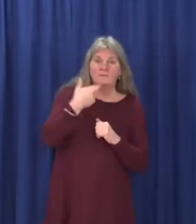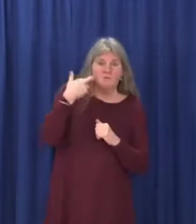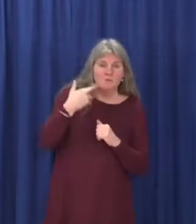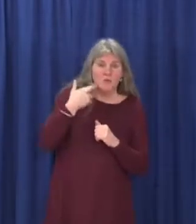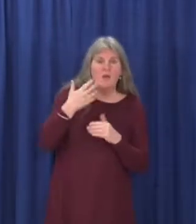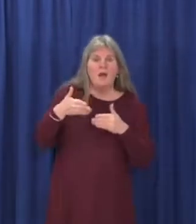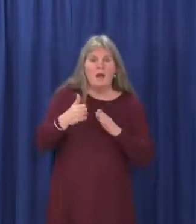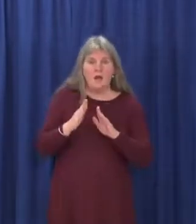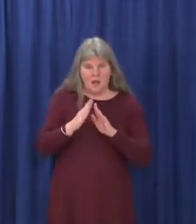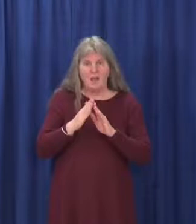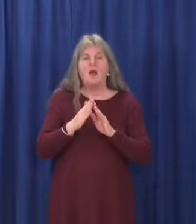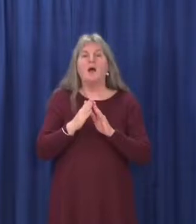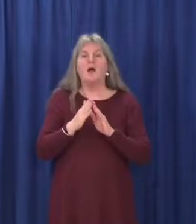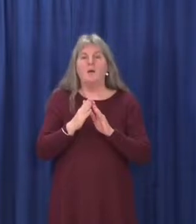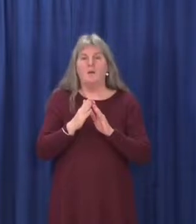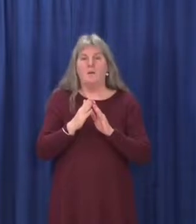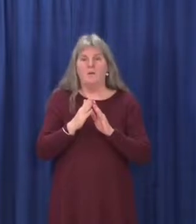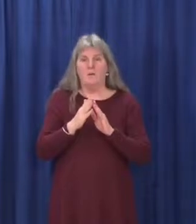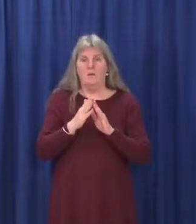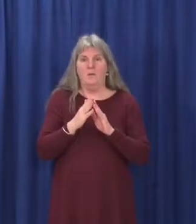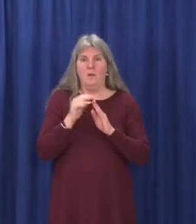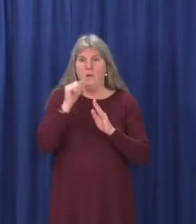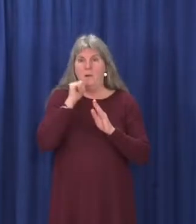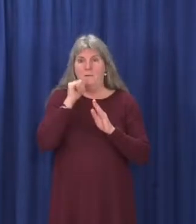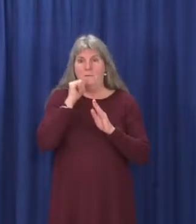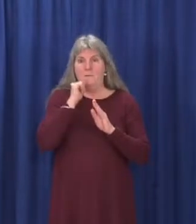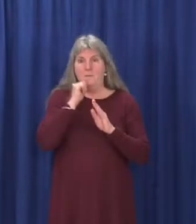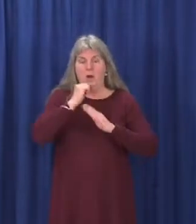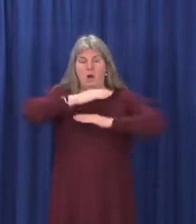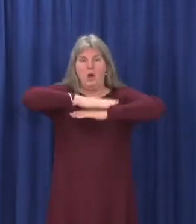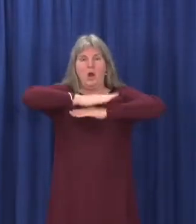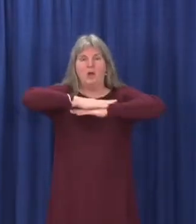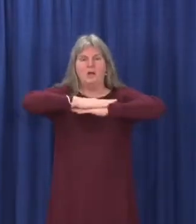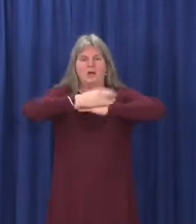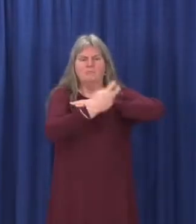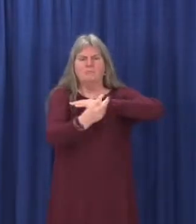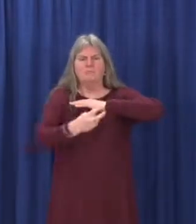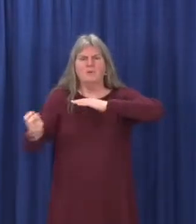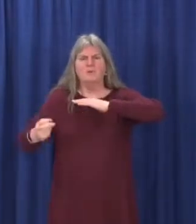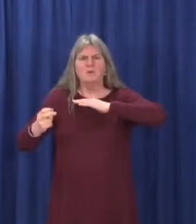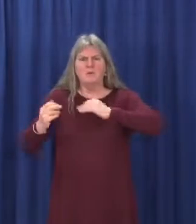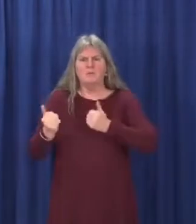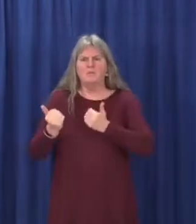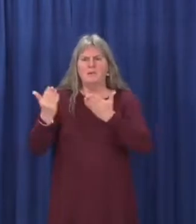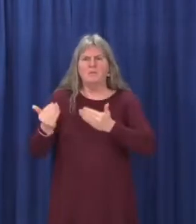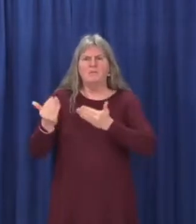to reintroduce bar and countertop service within those establishments and of course, just within